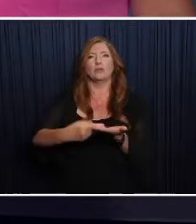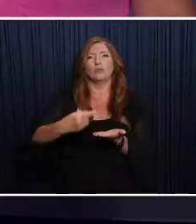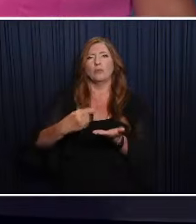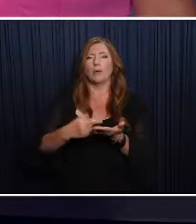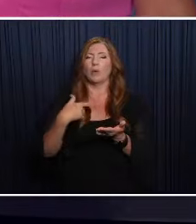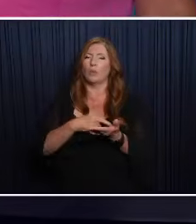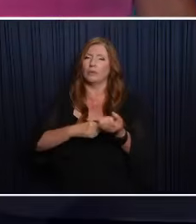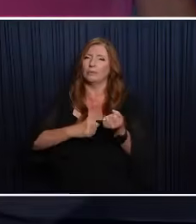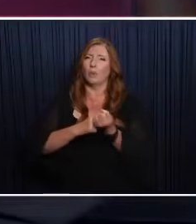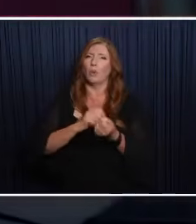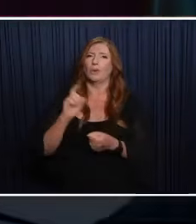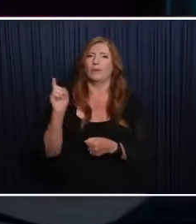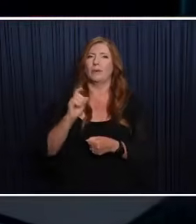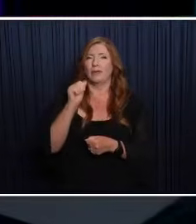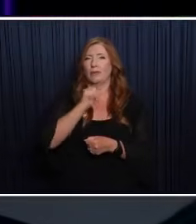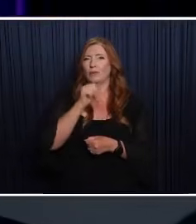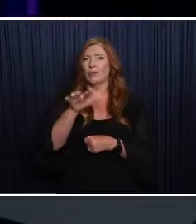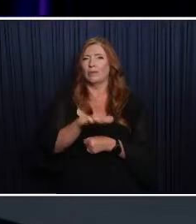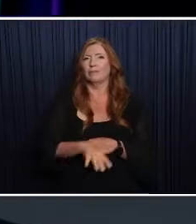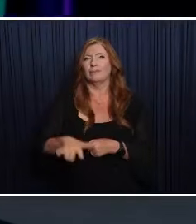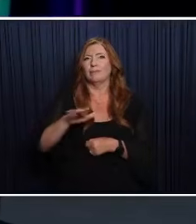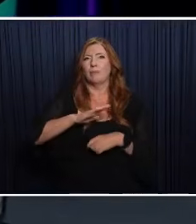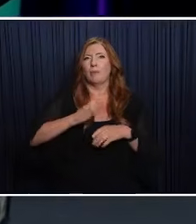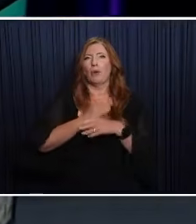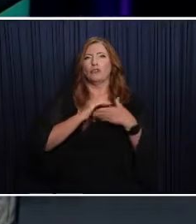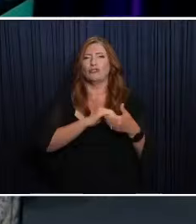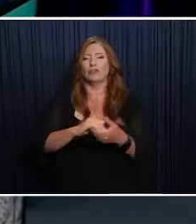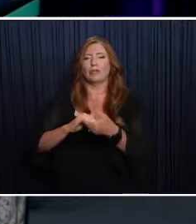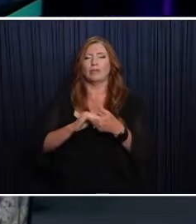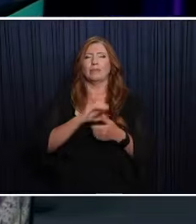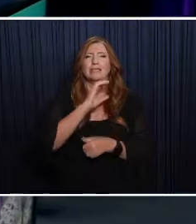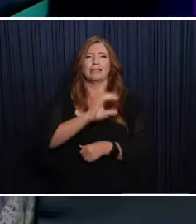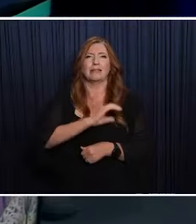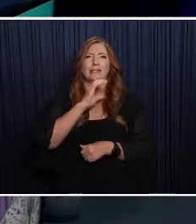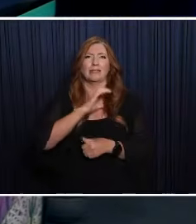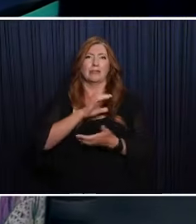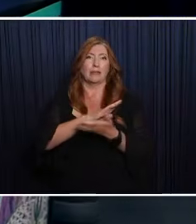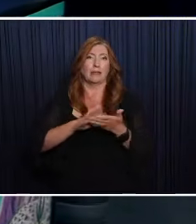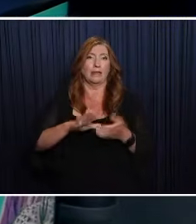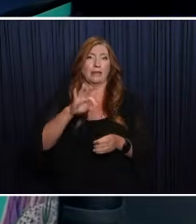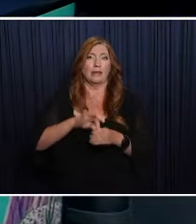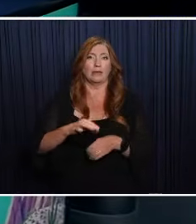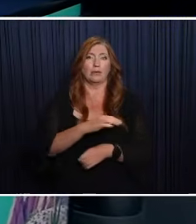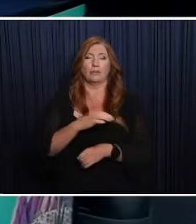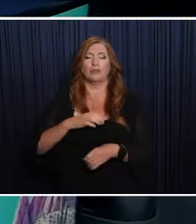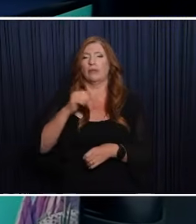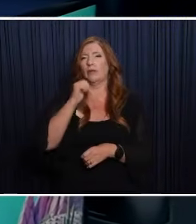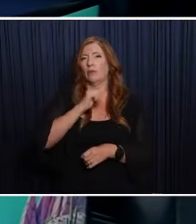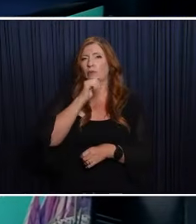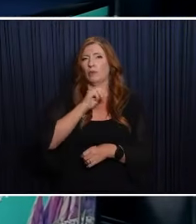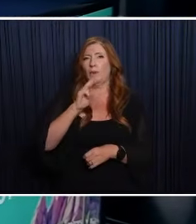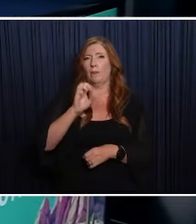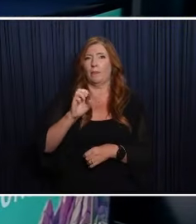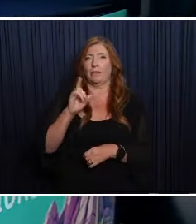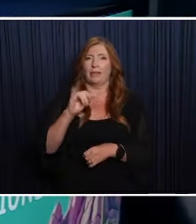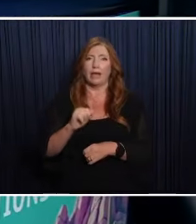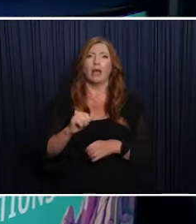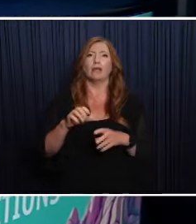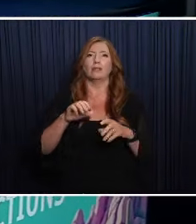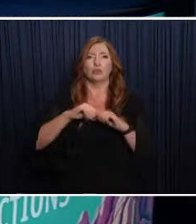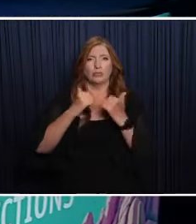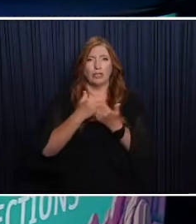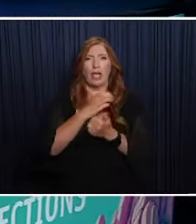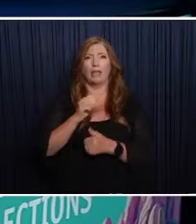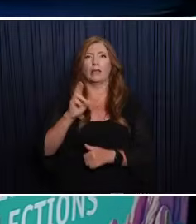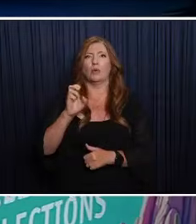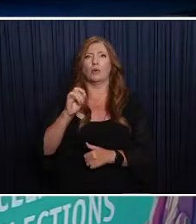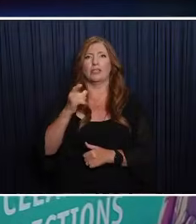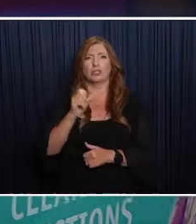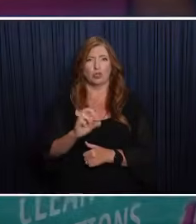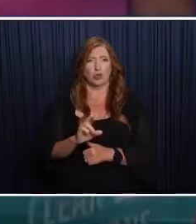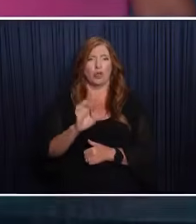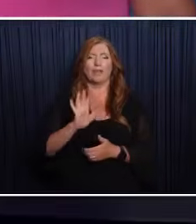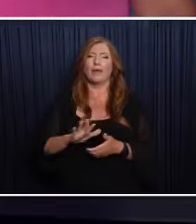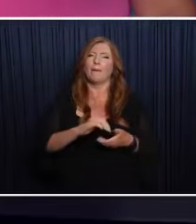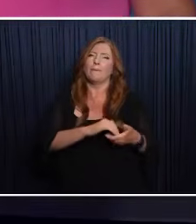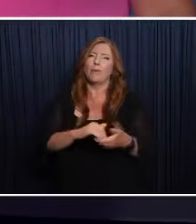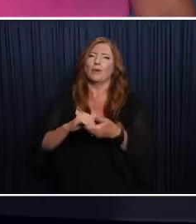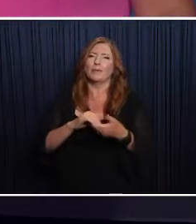MY NAME IS STEVE GOLDSTEIN.